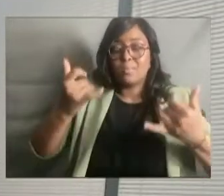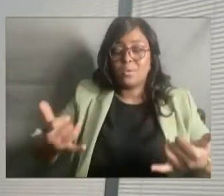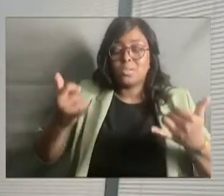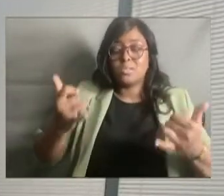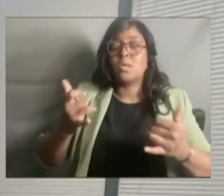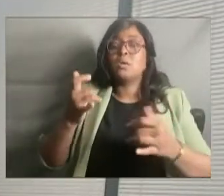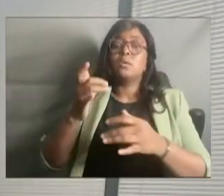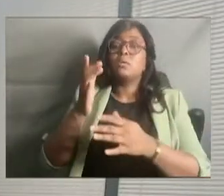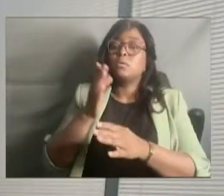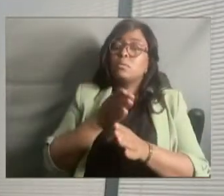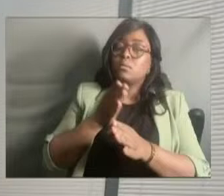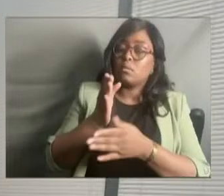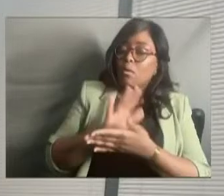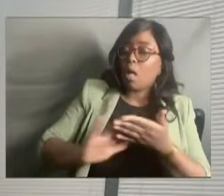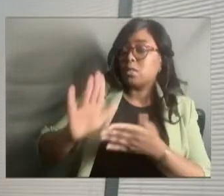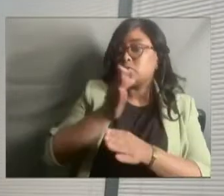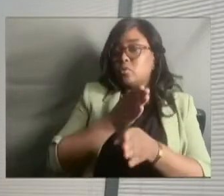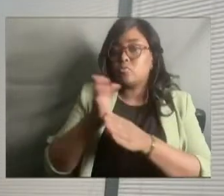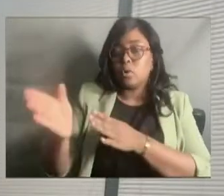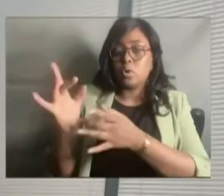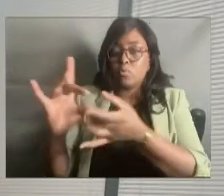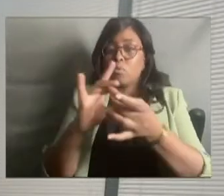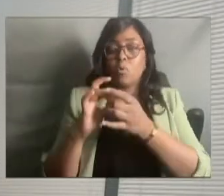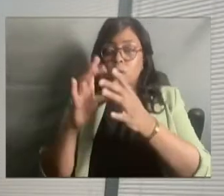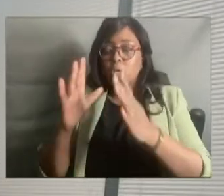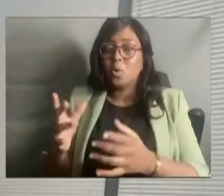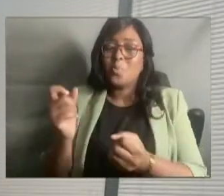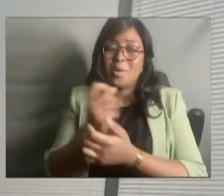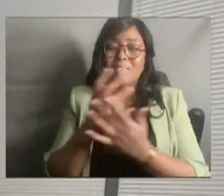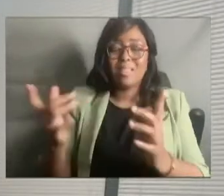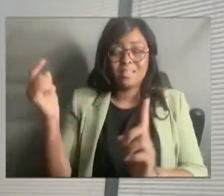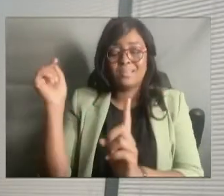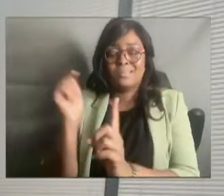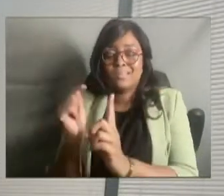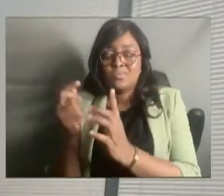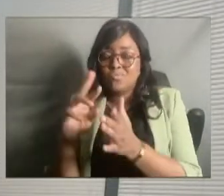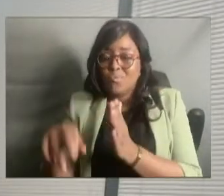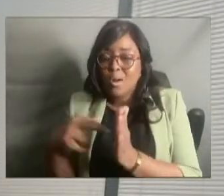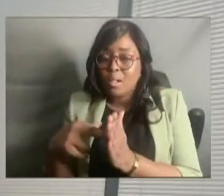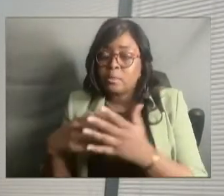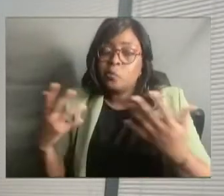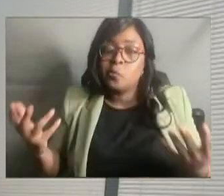goals in regard to the present